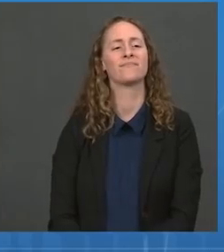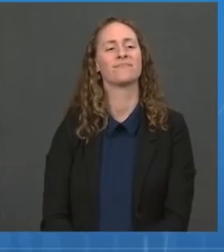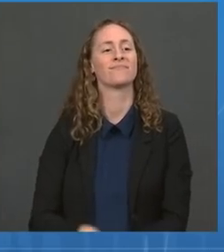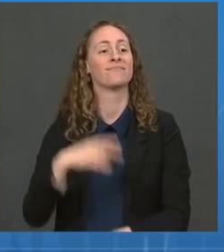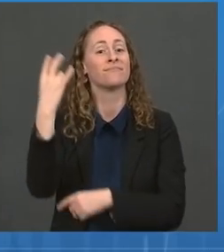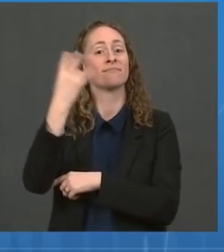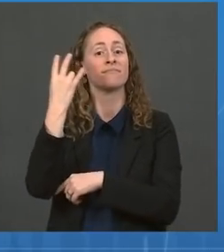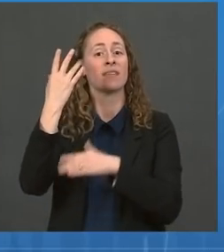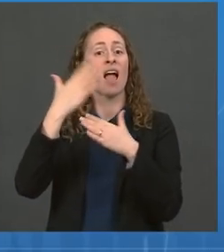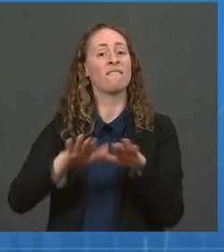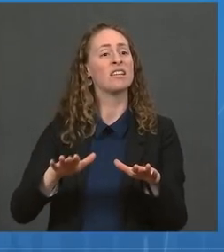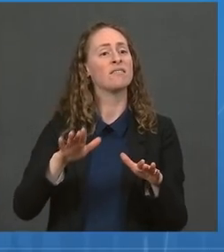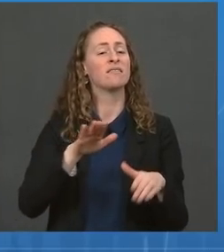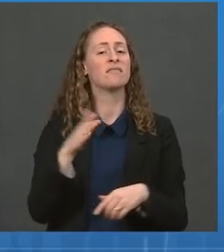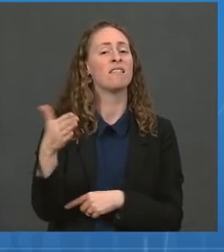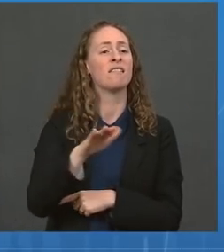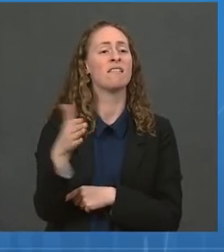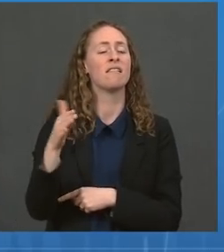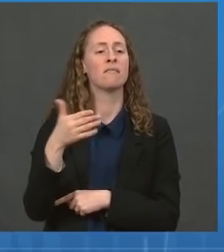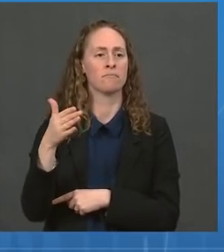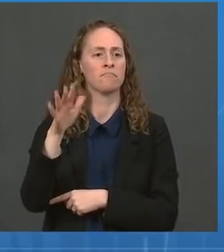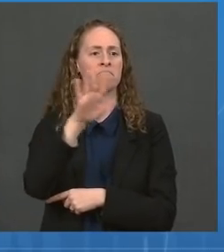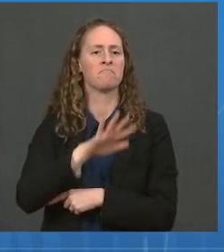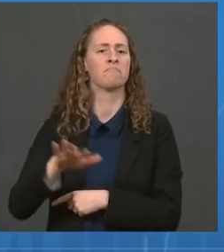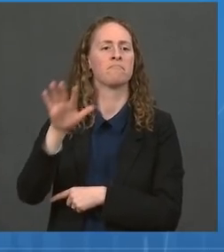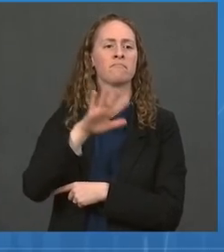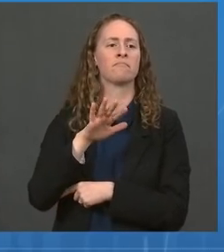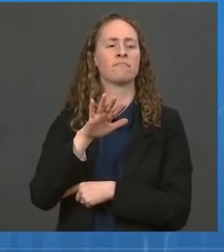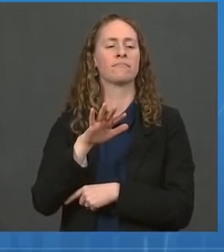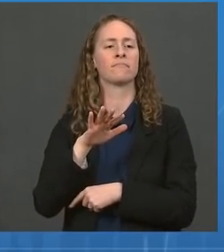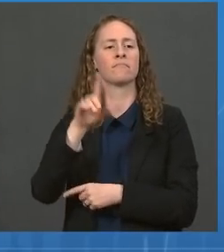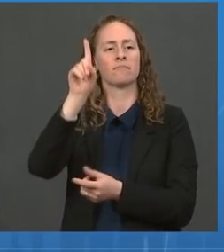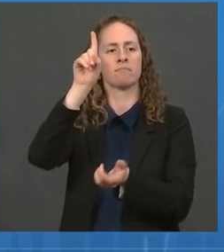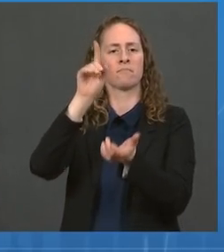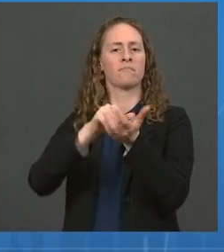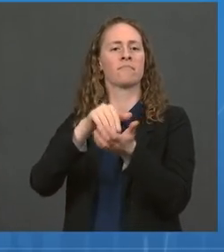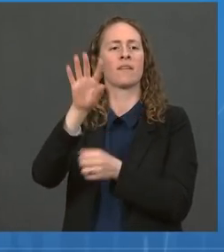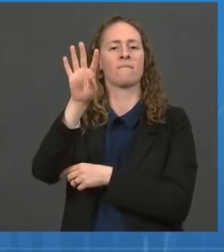was about 1,400 per day -- a decrease of about 5 percent from the previous week.